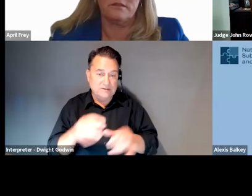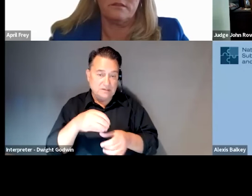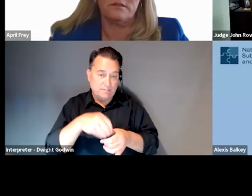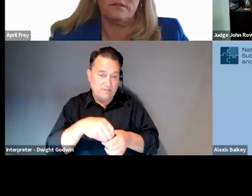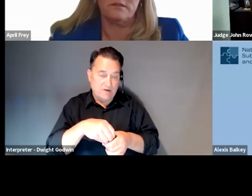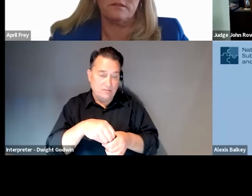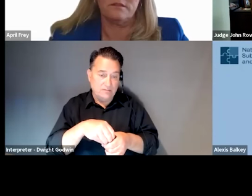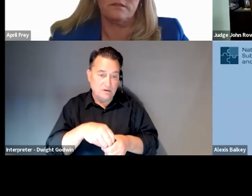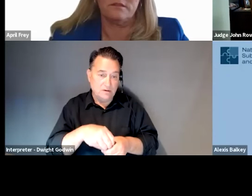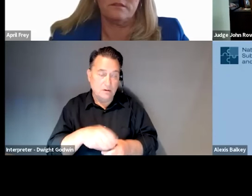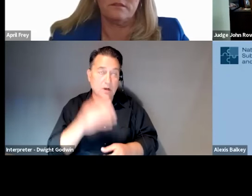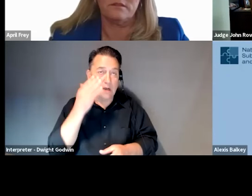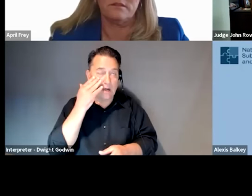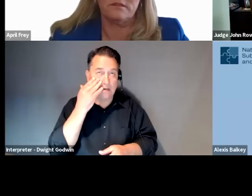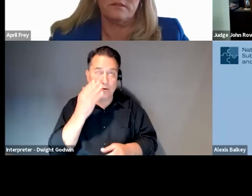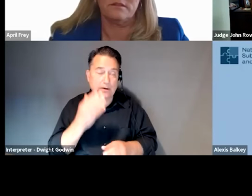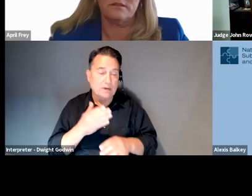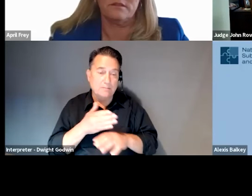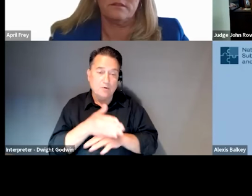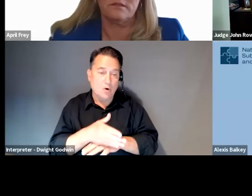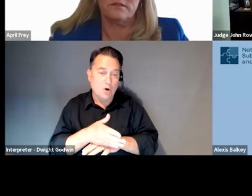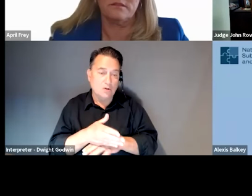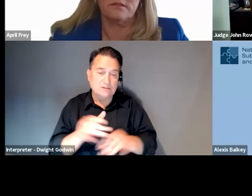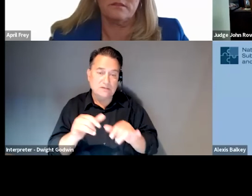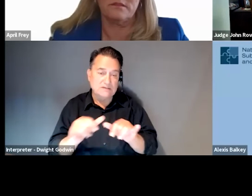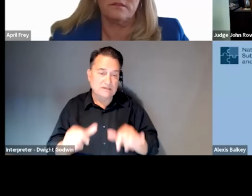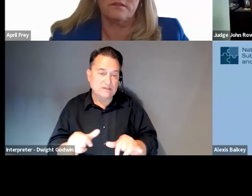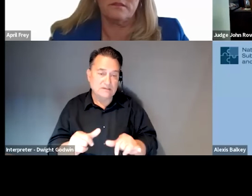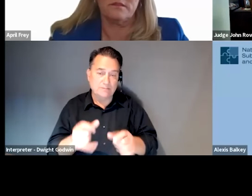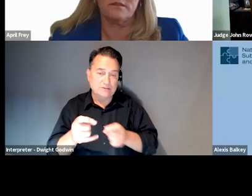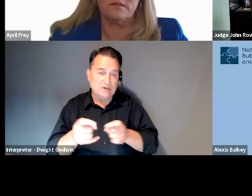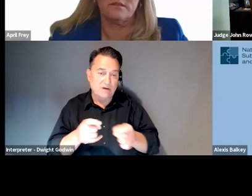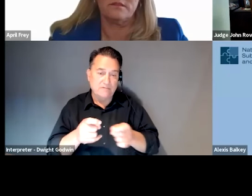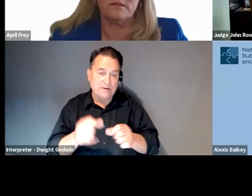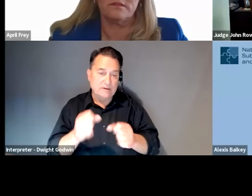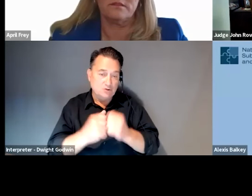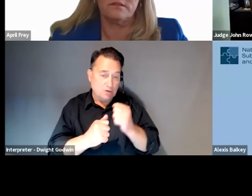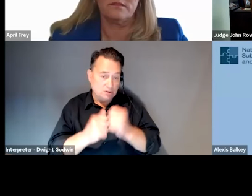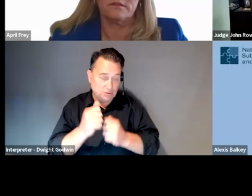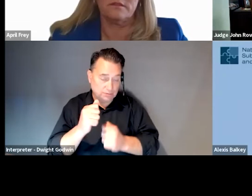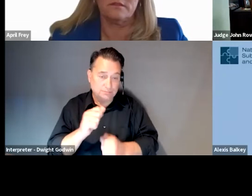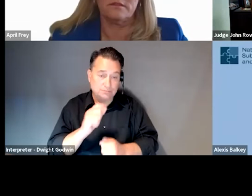I know I keep mentioning this cross systems governance structure because it will be very hard, if not impossible,